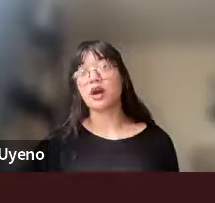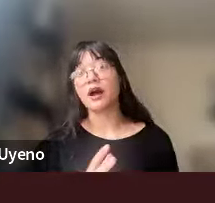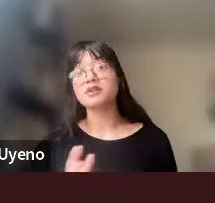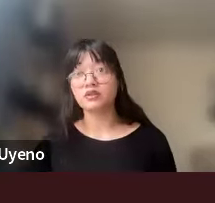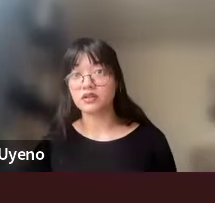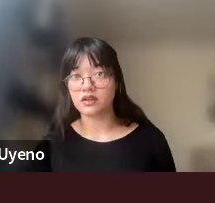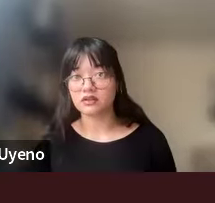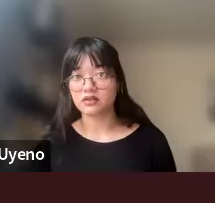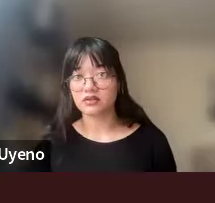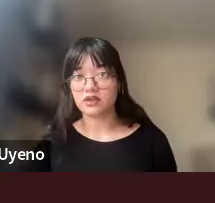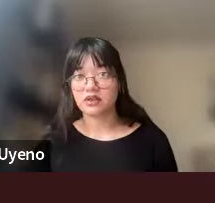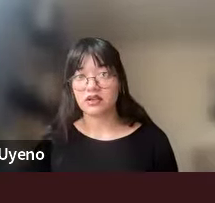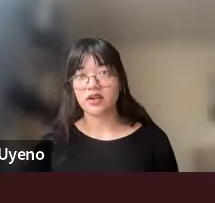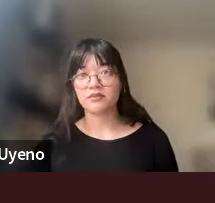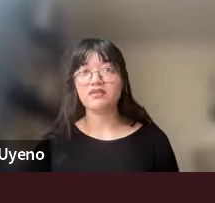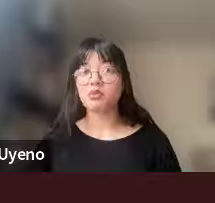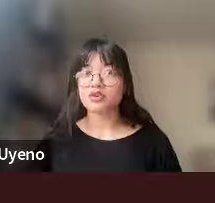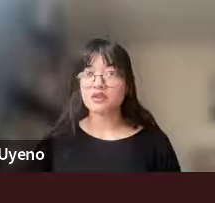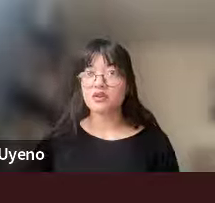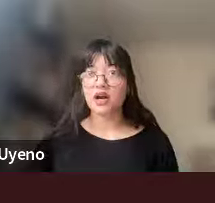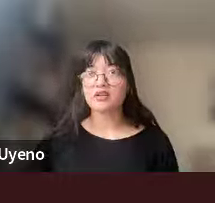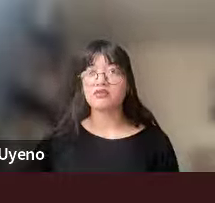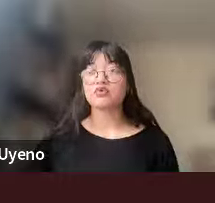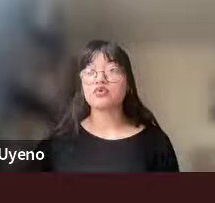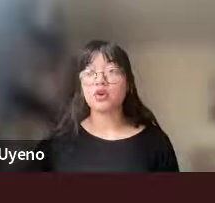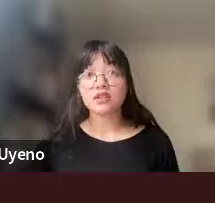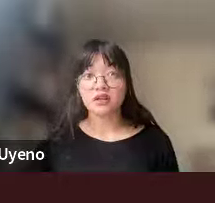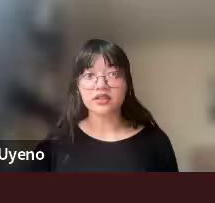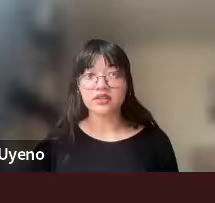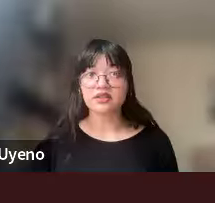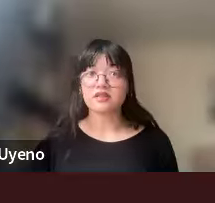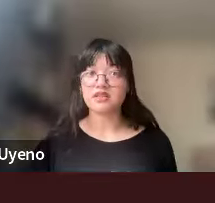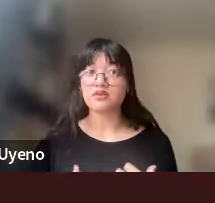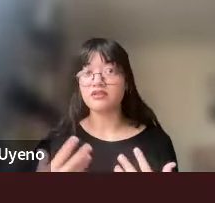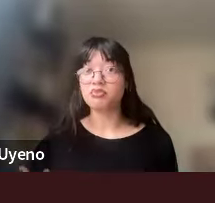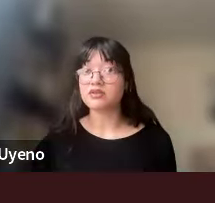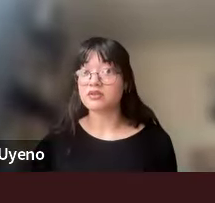you're not alone. Even more so, I strongly argue that this makes you an even better